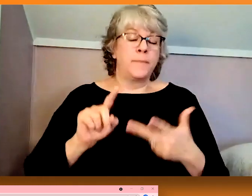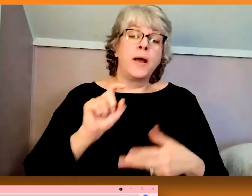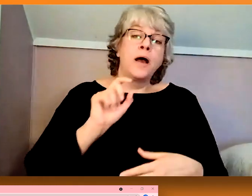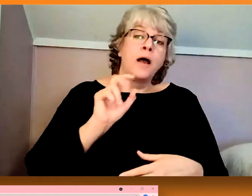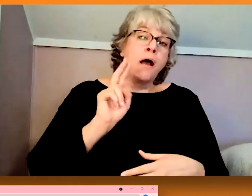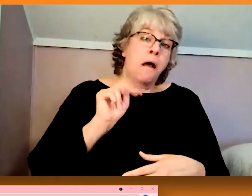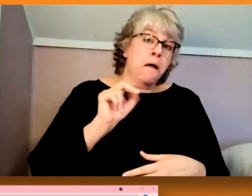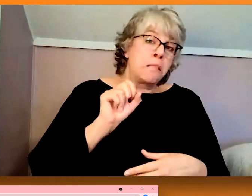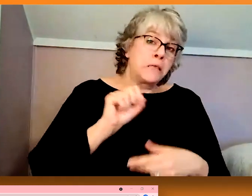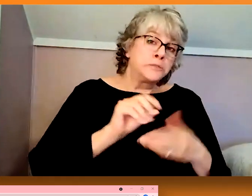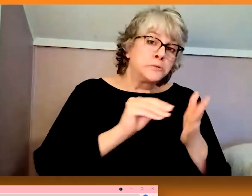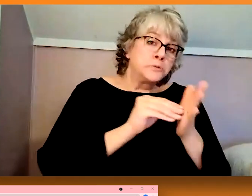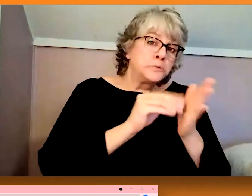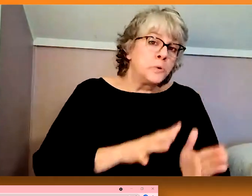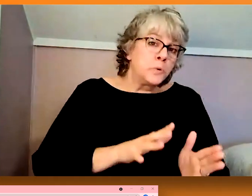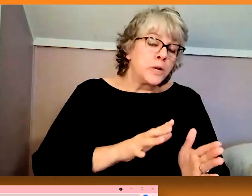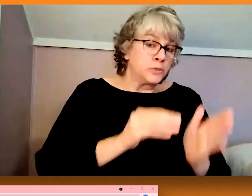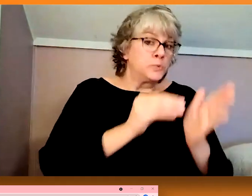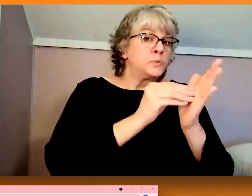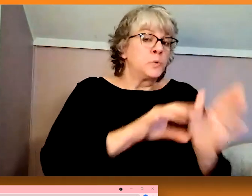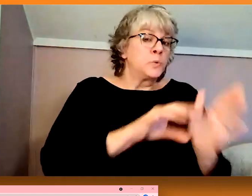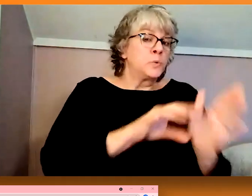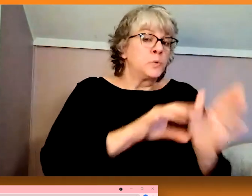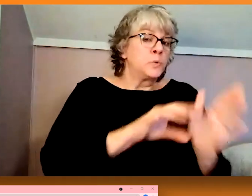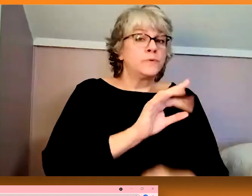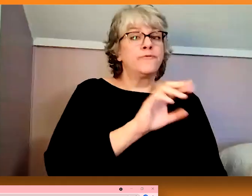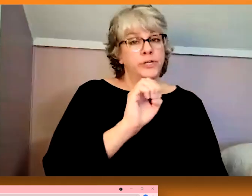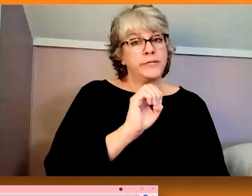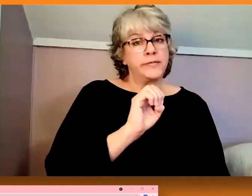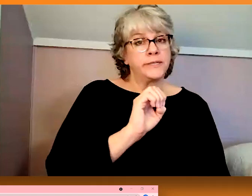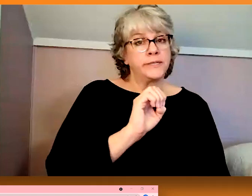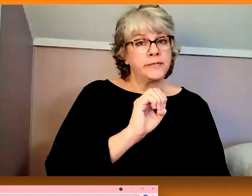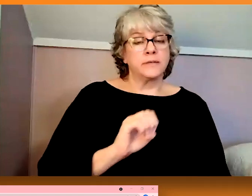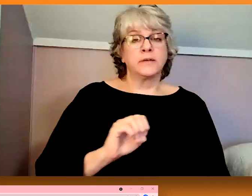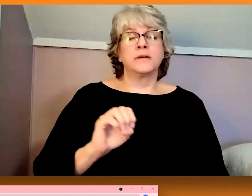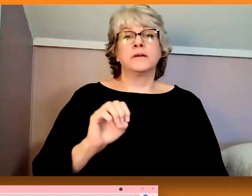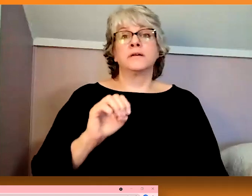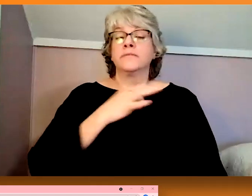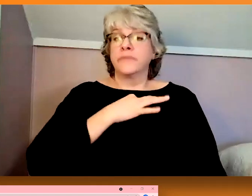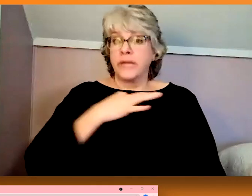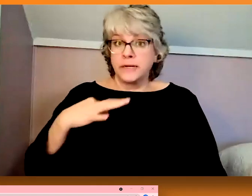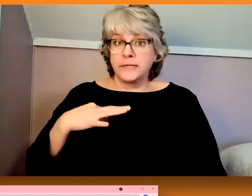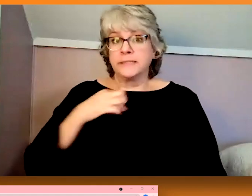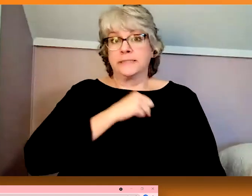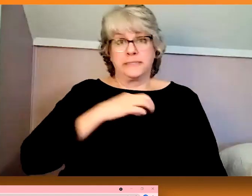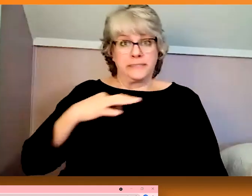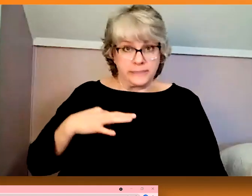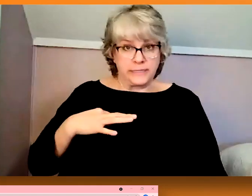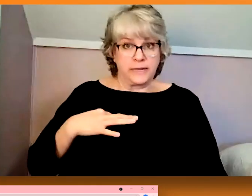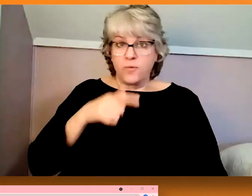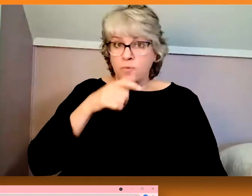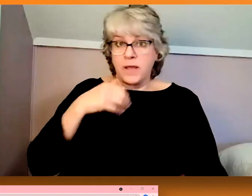This is free for students, faculty, staff, anybody with an RIT e-mail pretty much.